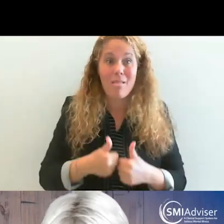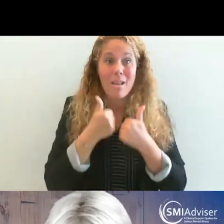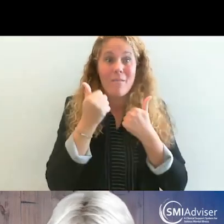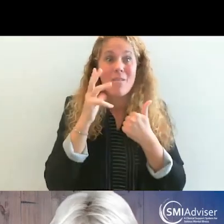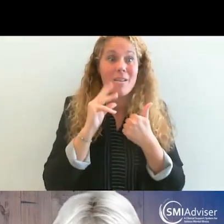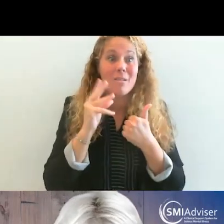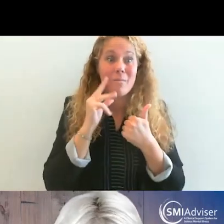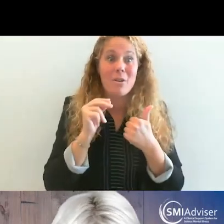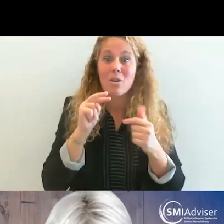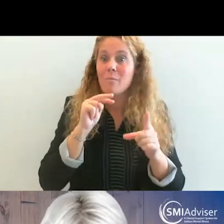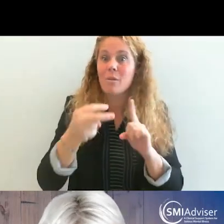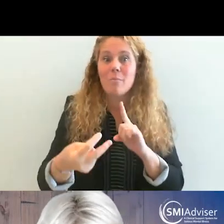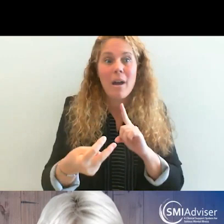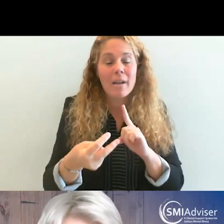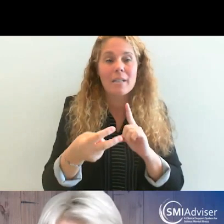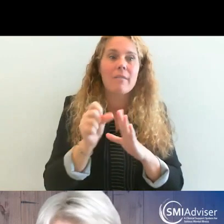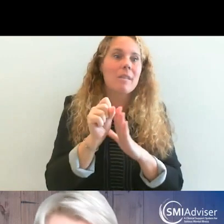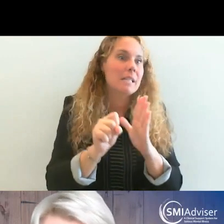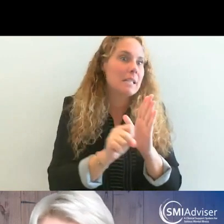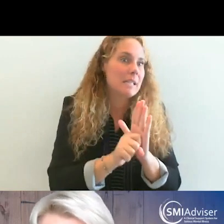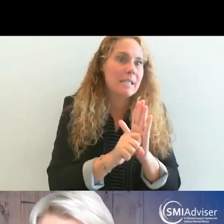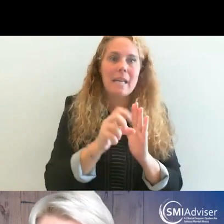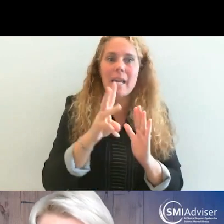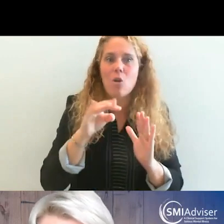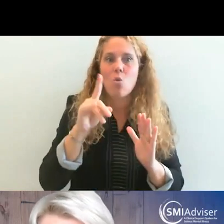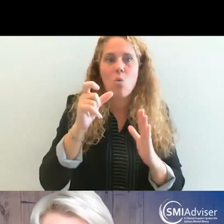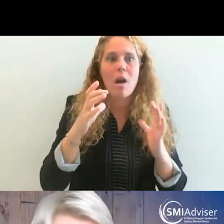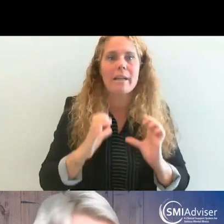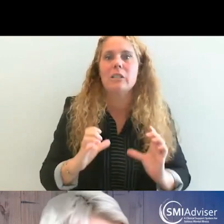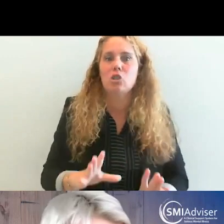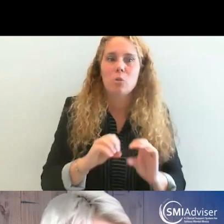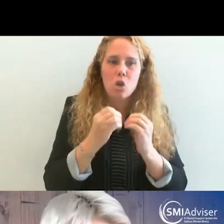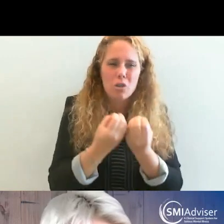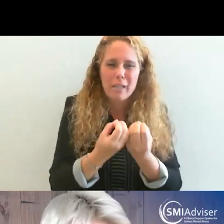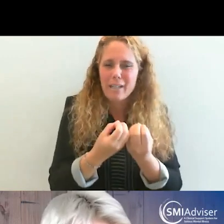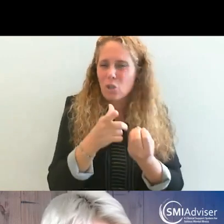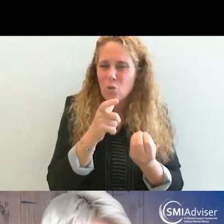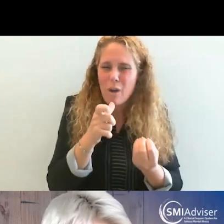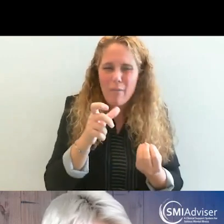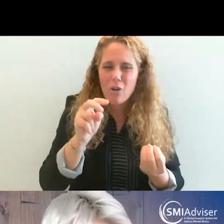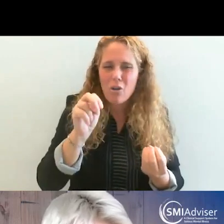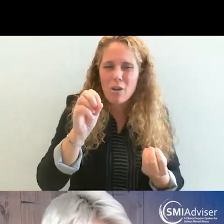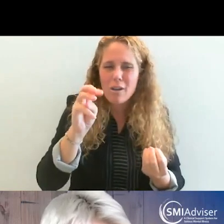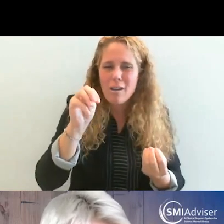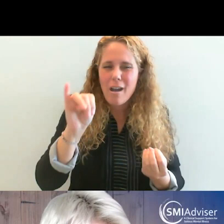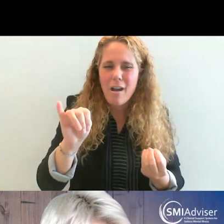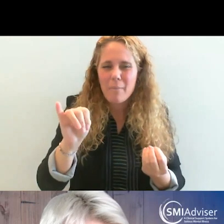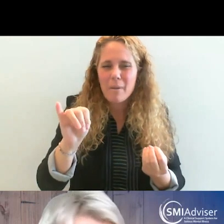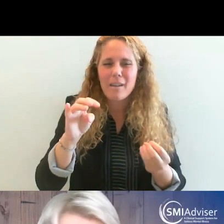IT IS NAMI OR STATE ORGANIZATION. WE ARE PART OF THIS WORK AS WELL.